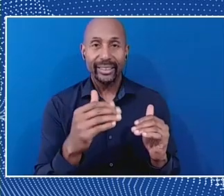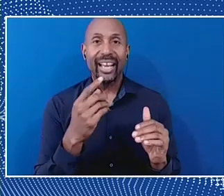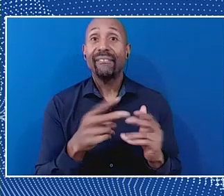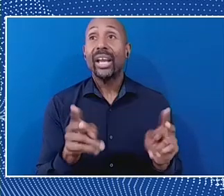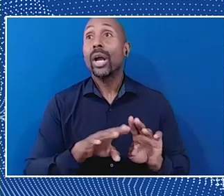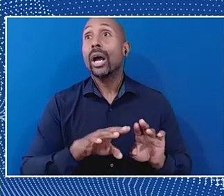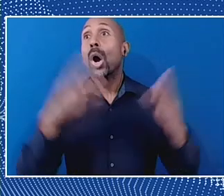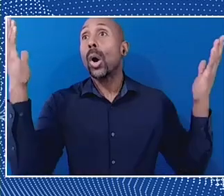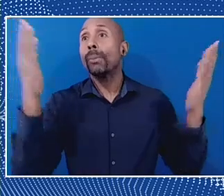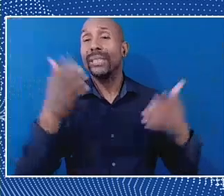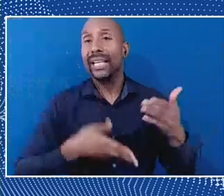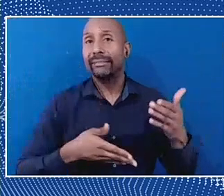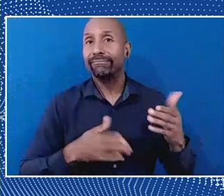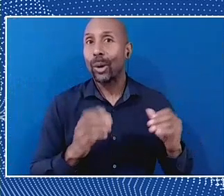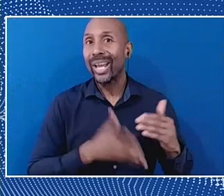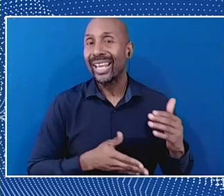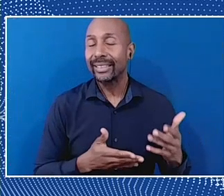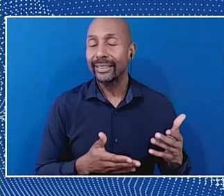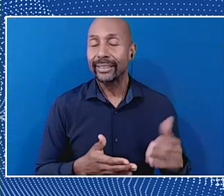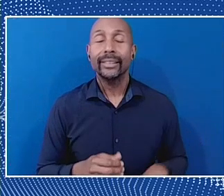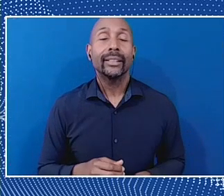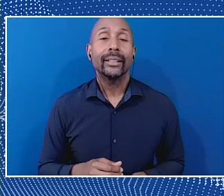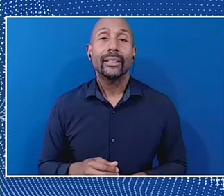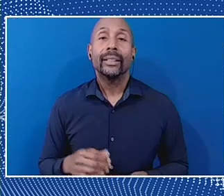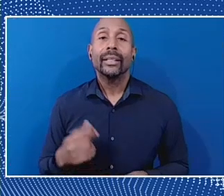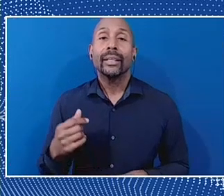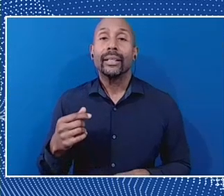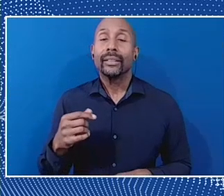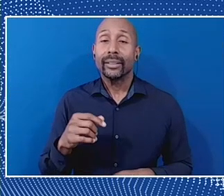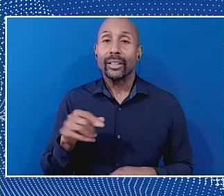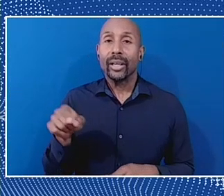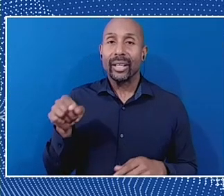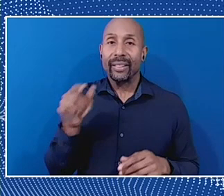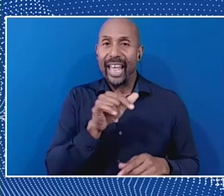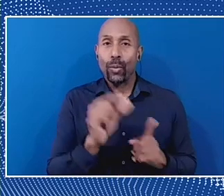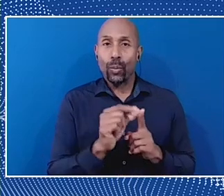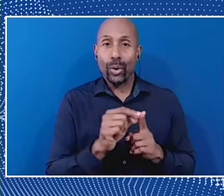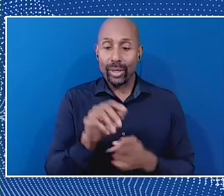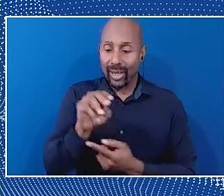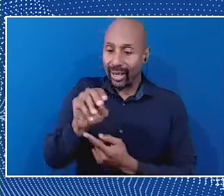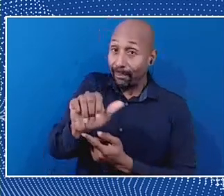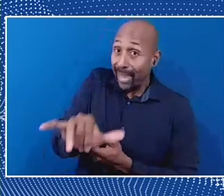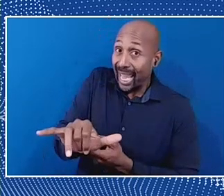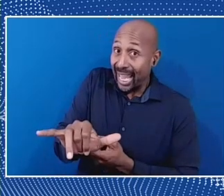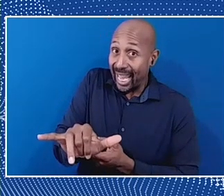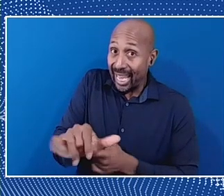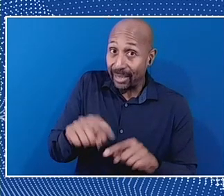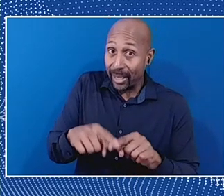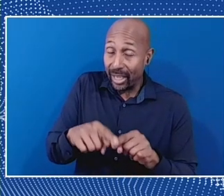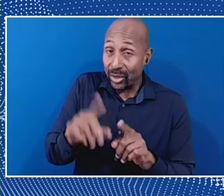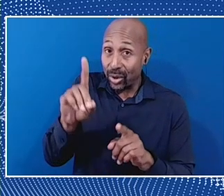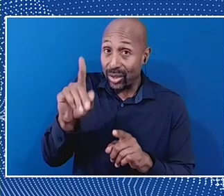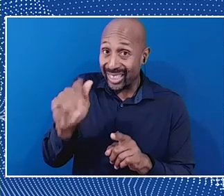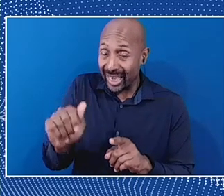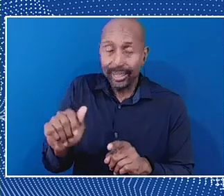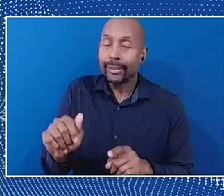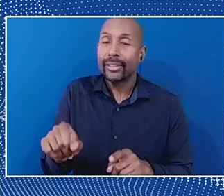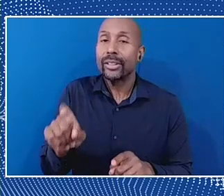Secretary not may, but will rely on data in the Secretary's possession, but also expand that thought to say, and data which